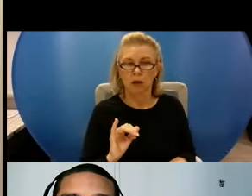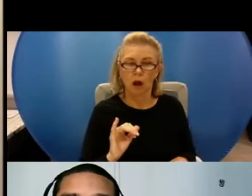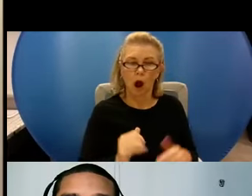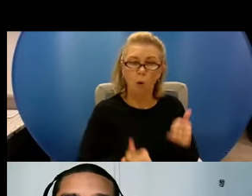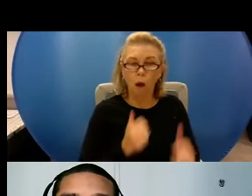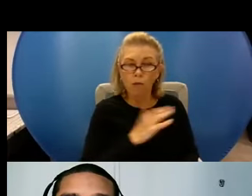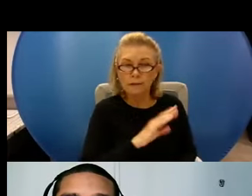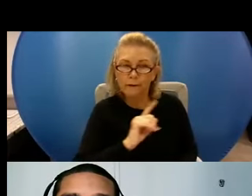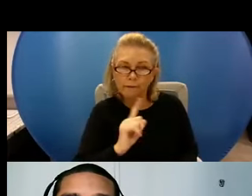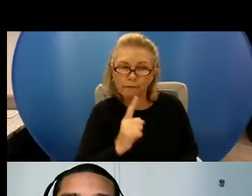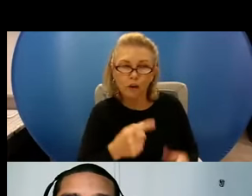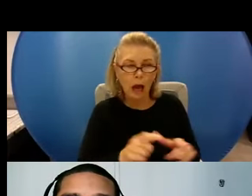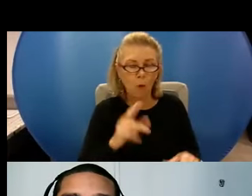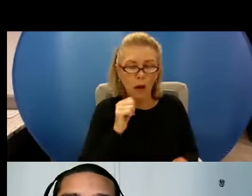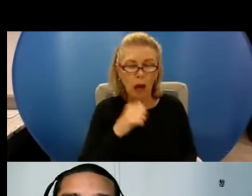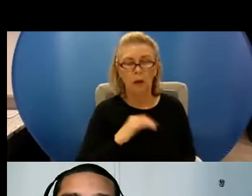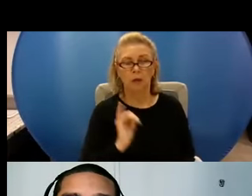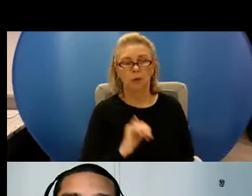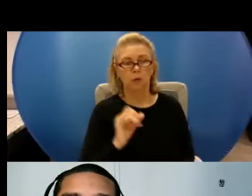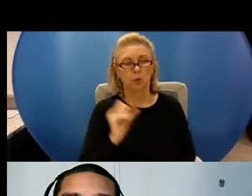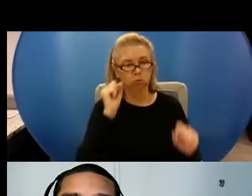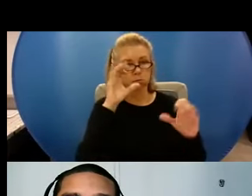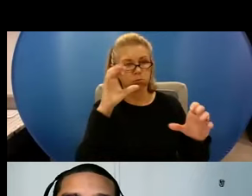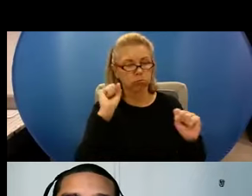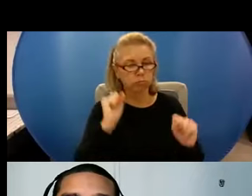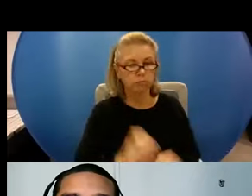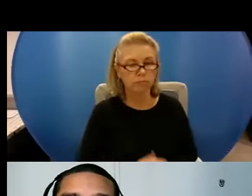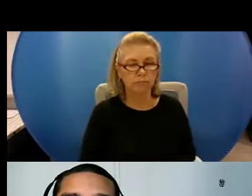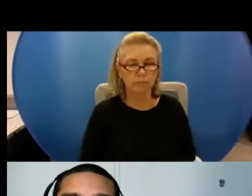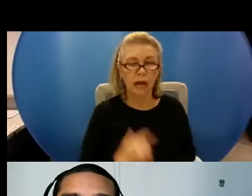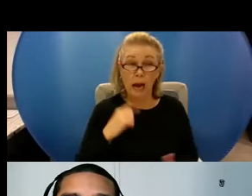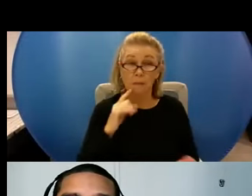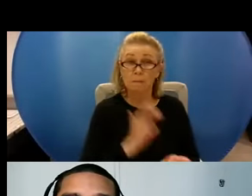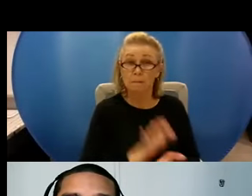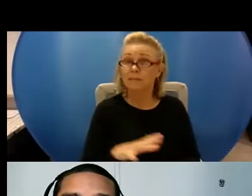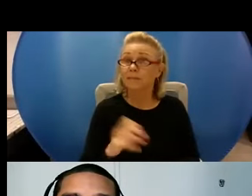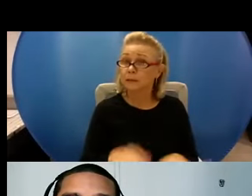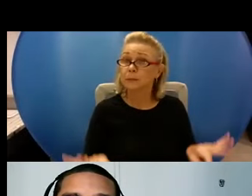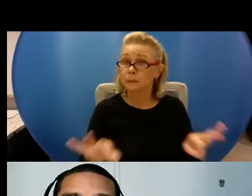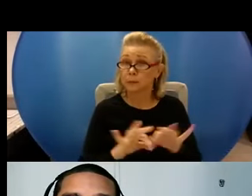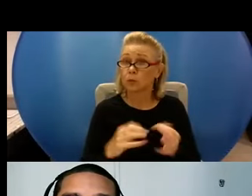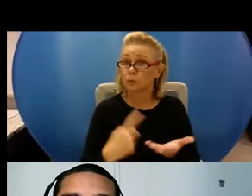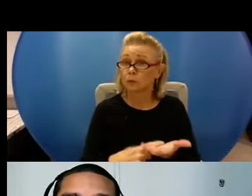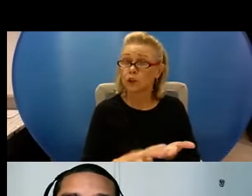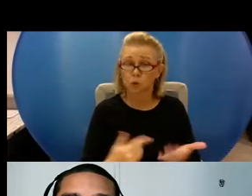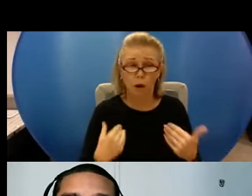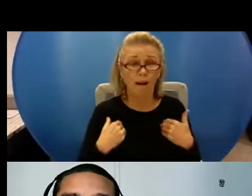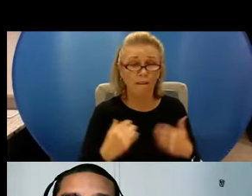or not. I believe this is an important discussion to have because having privilege means we should